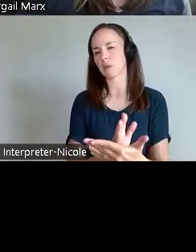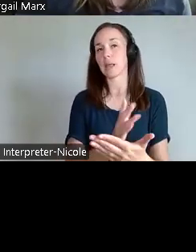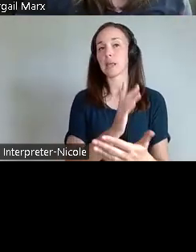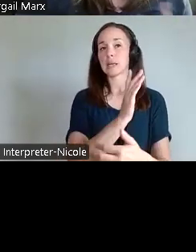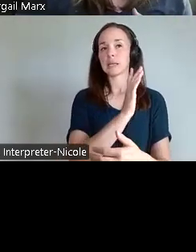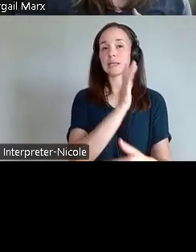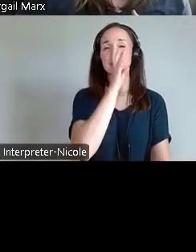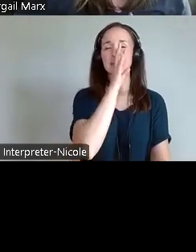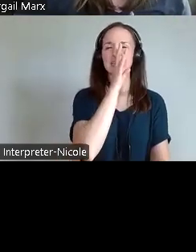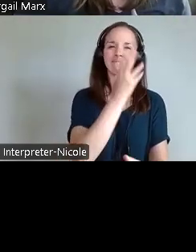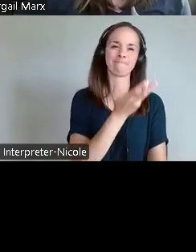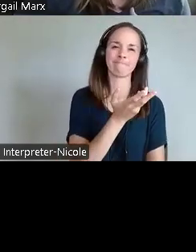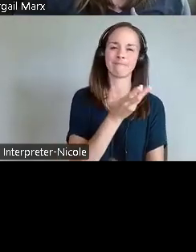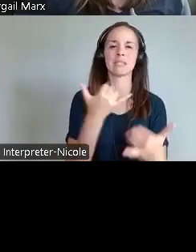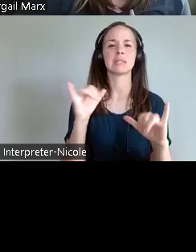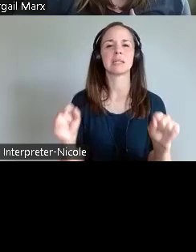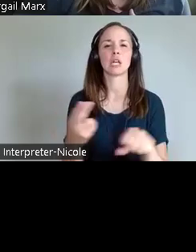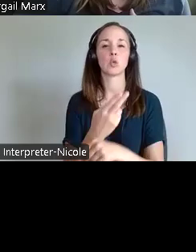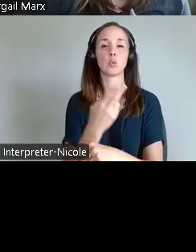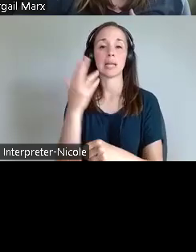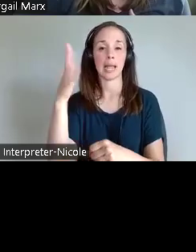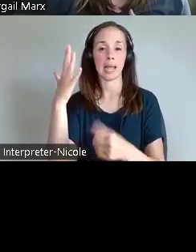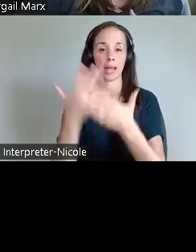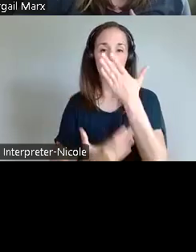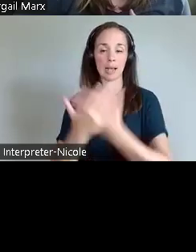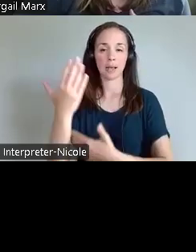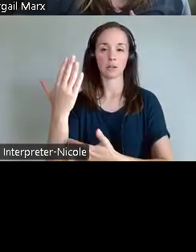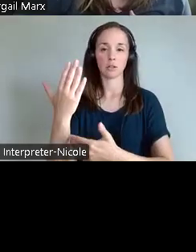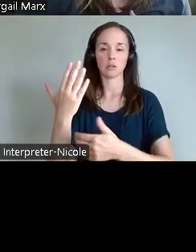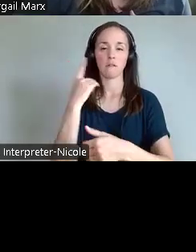functional, but they're still able to use their hands to access their phone or their tablet.